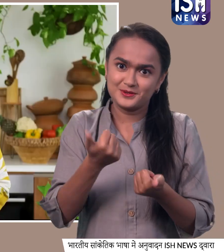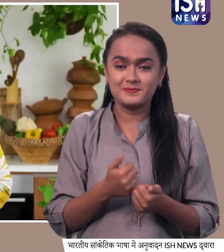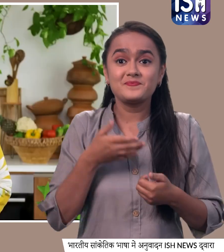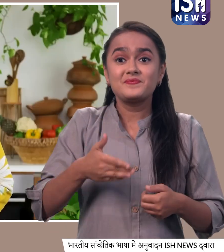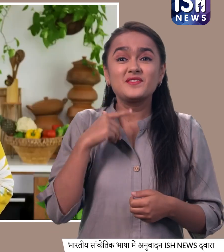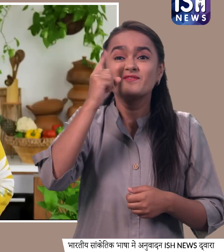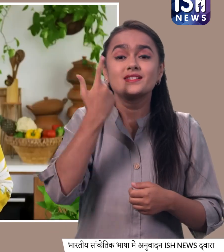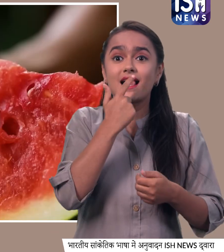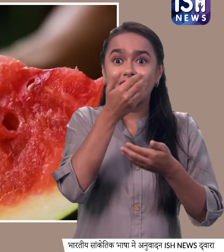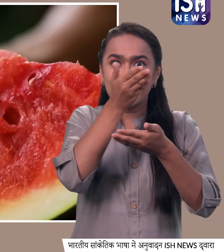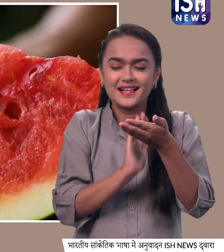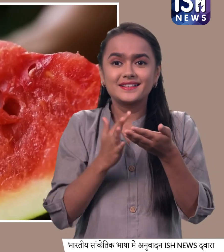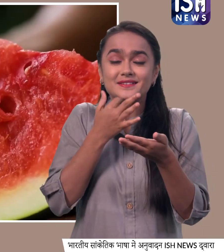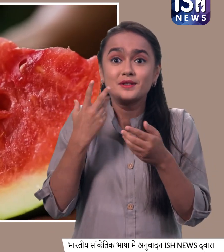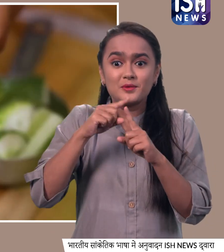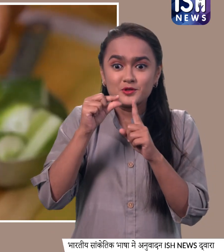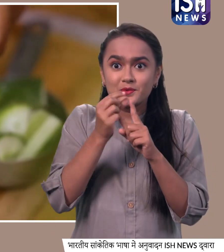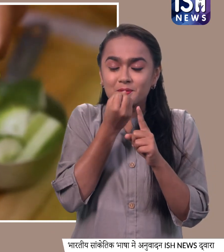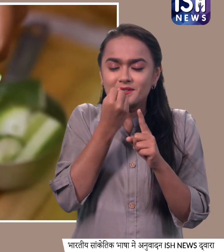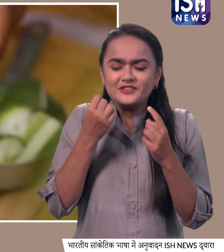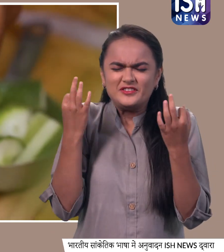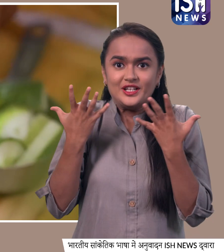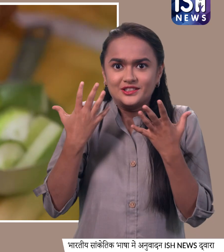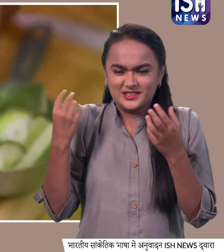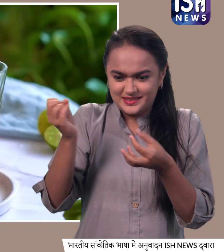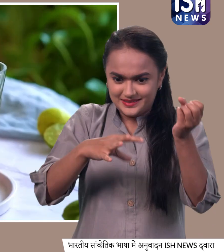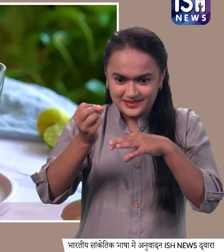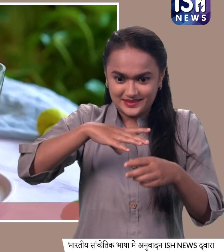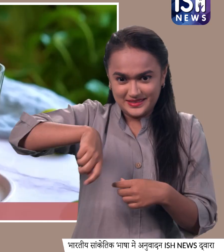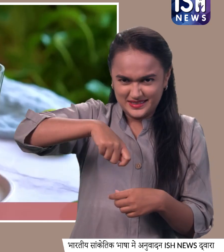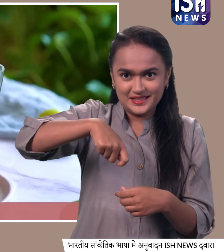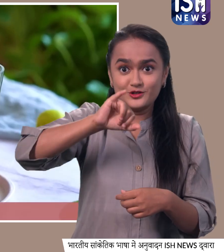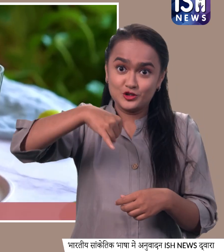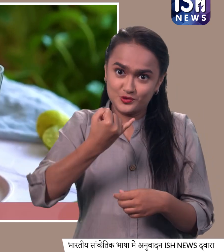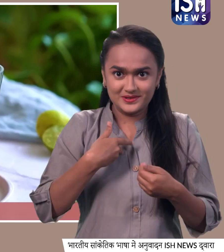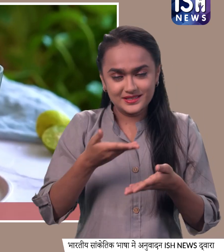We'll make a hydration elation juice full of watermelon sweetness & minty freshness